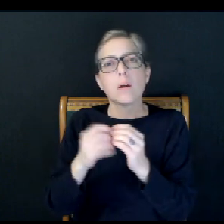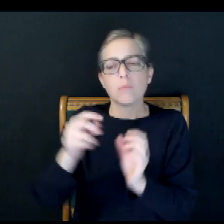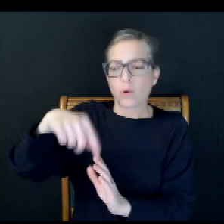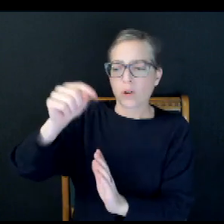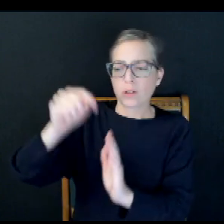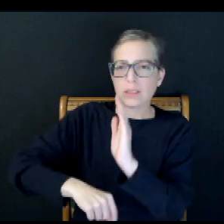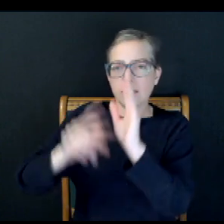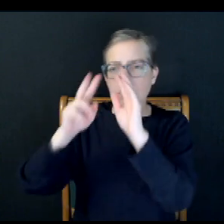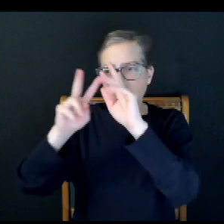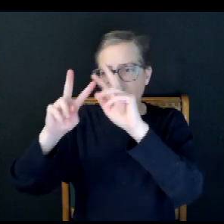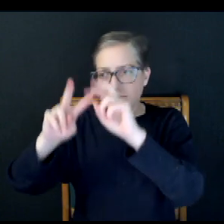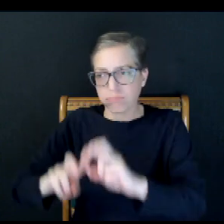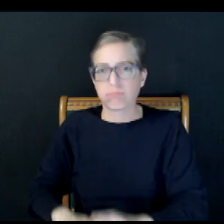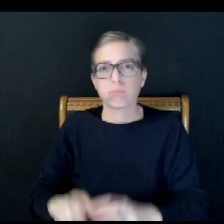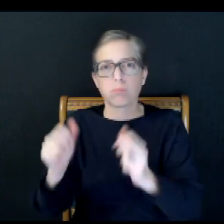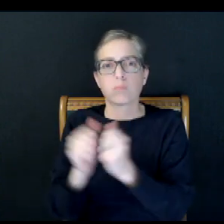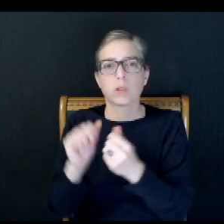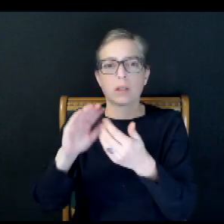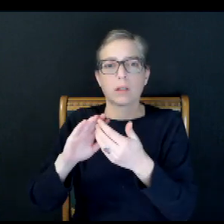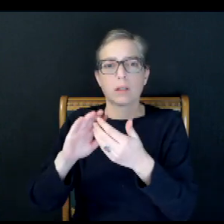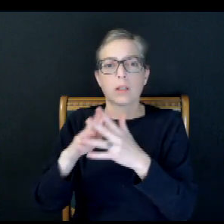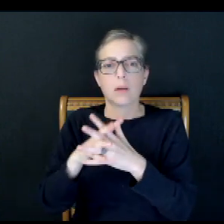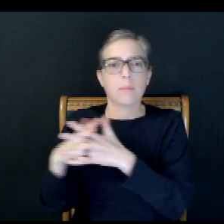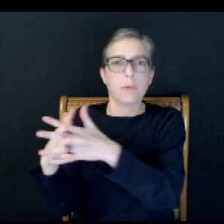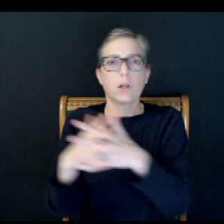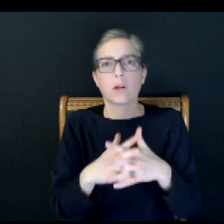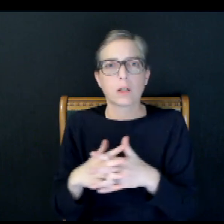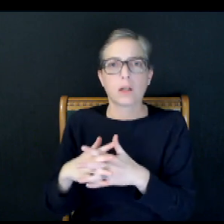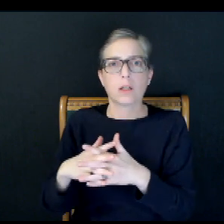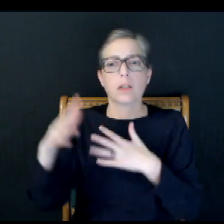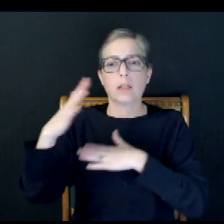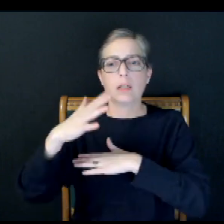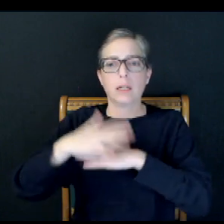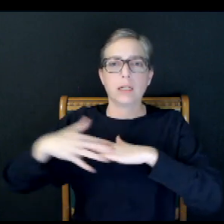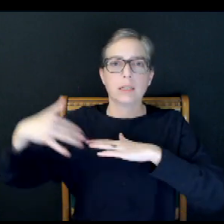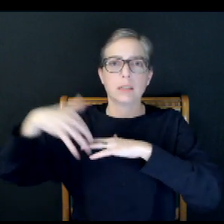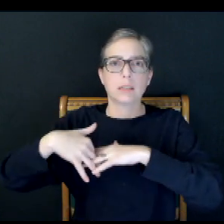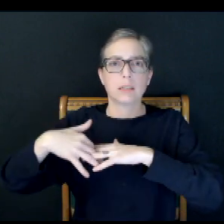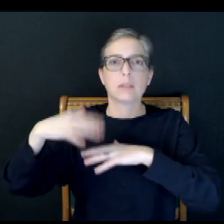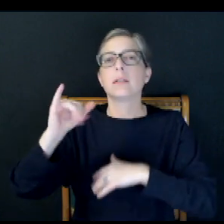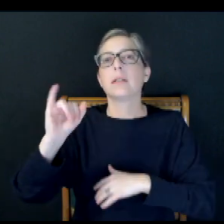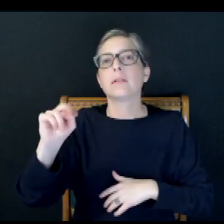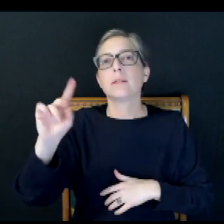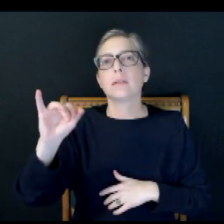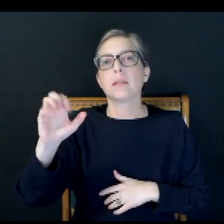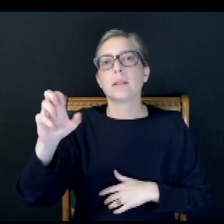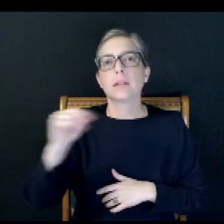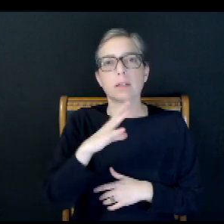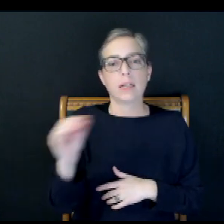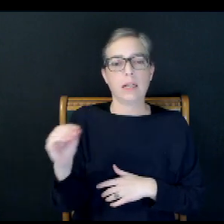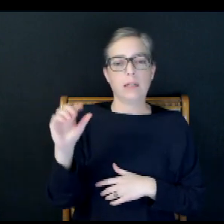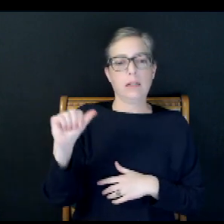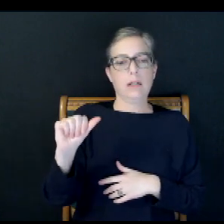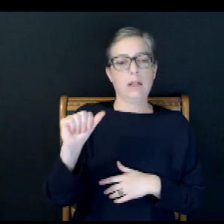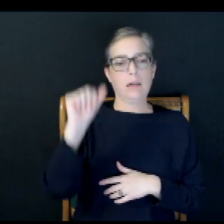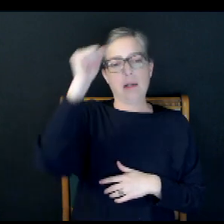the American Indian and Alaskan native communities. We're also doing the materials that I just mentioned.